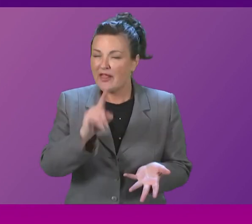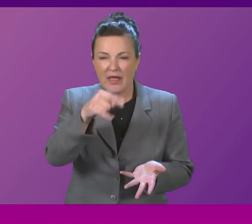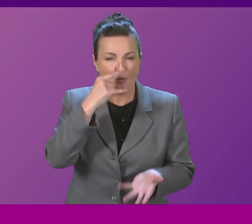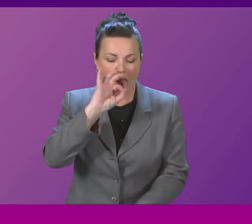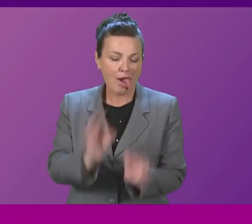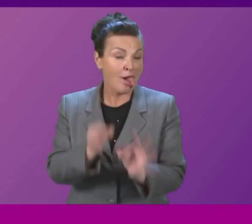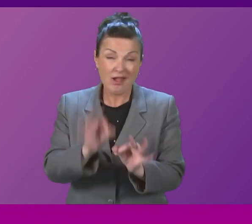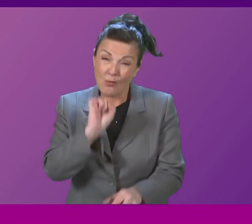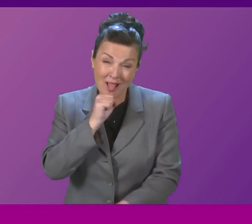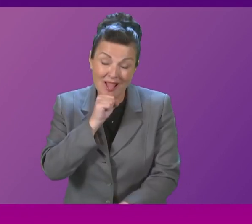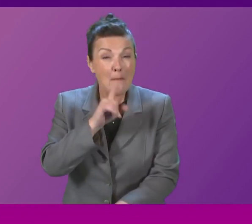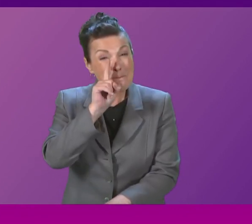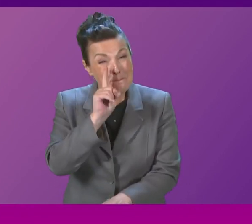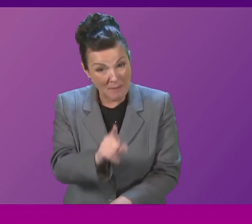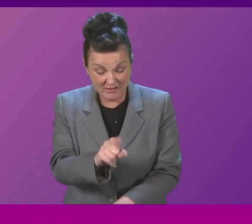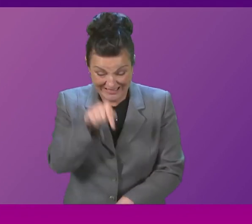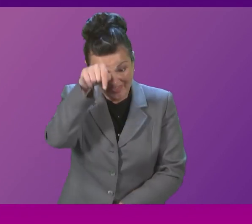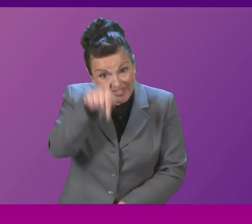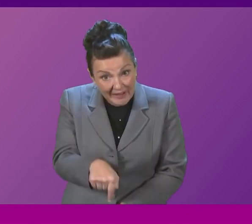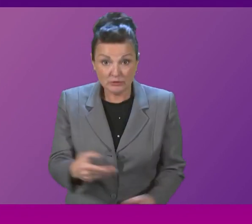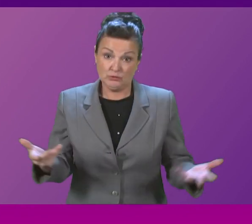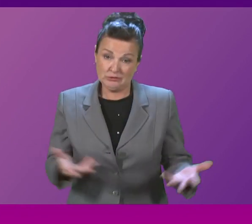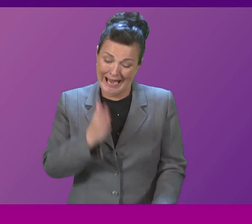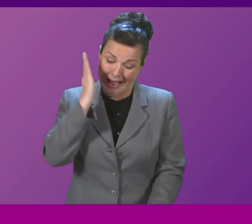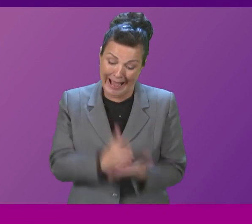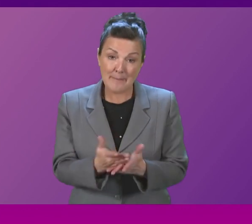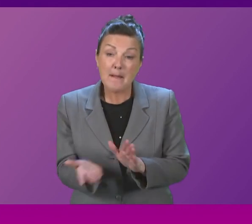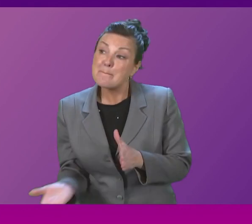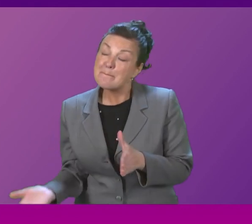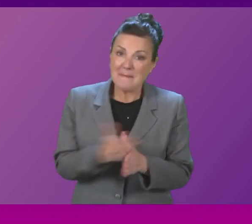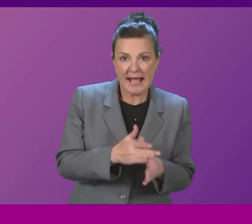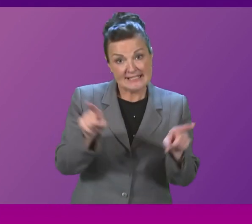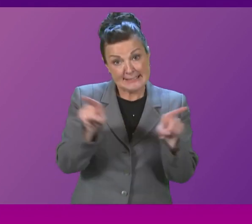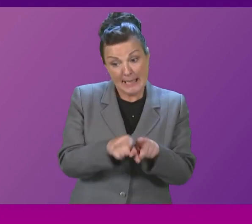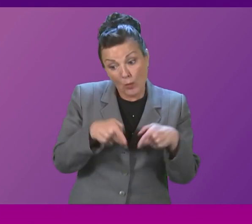use, they are reintroducing austerity and they are doing so at a time when our public